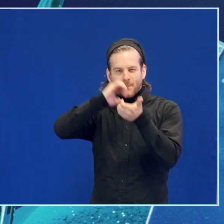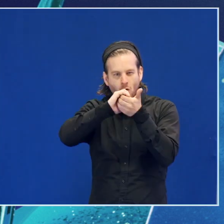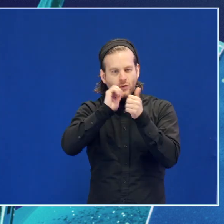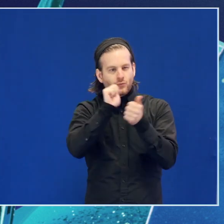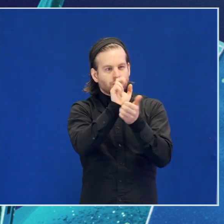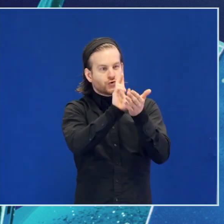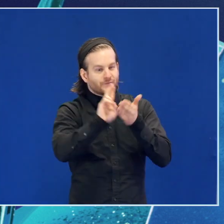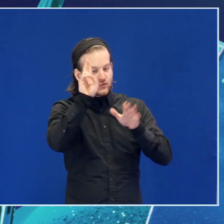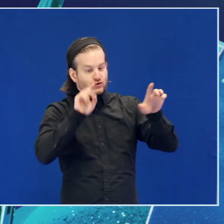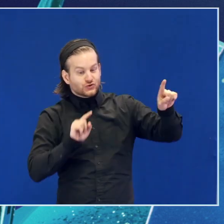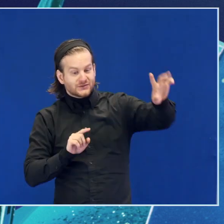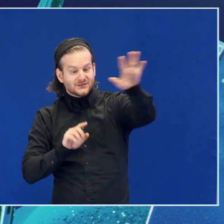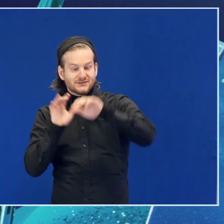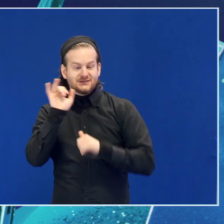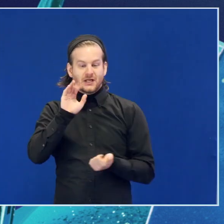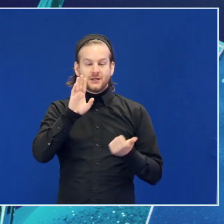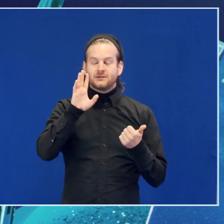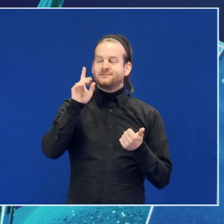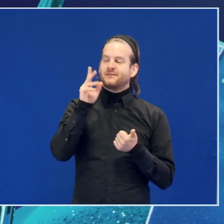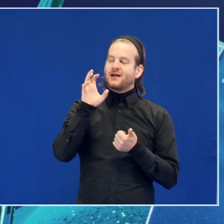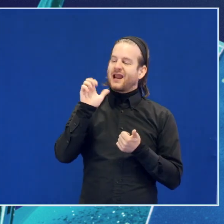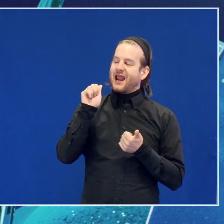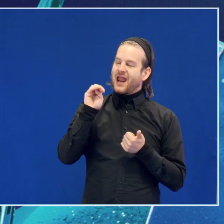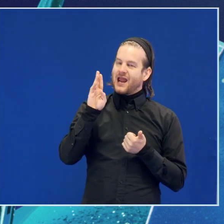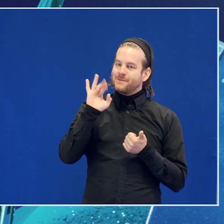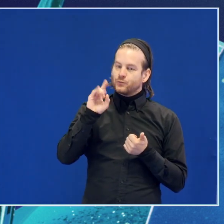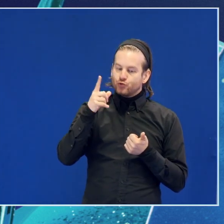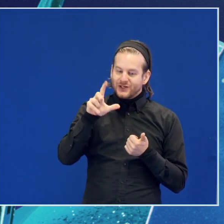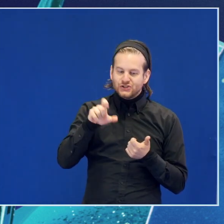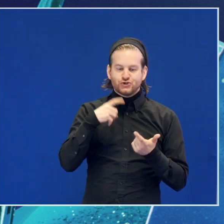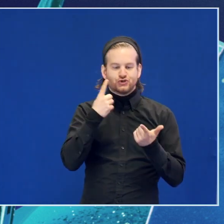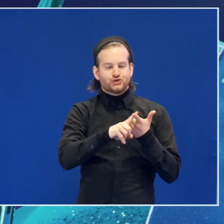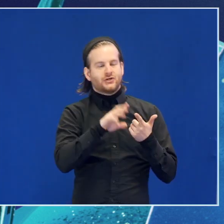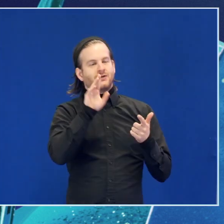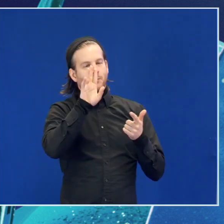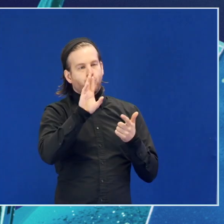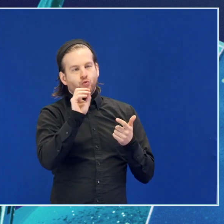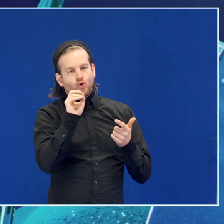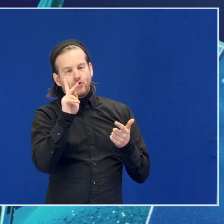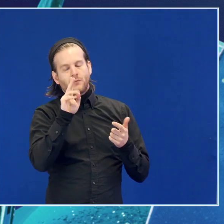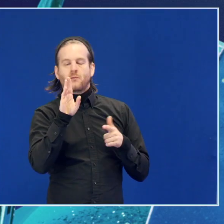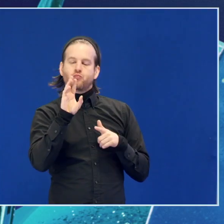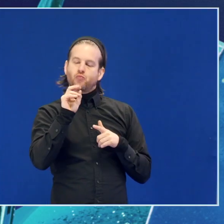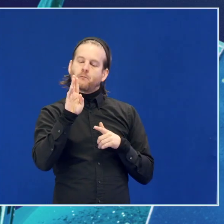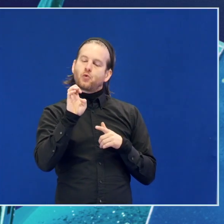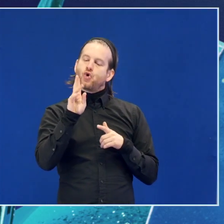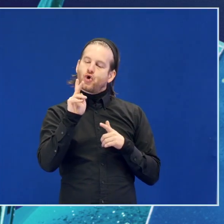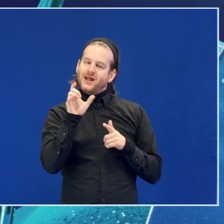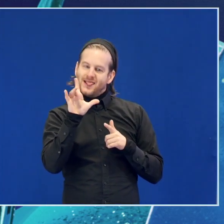Our vendor partners have been very active with us in this. Organizations who are represented in this room,